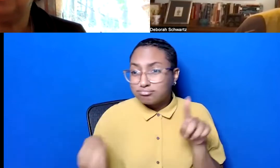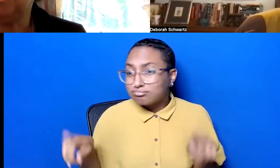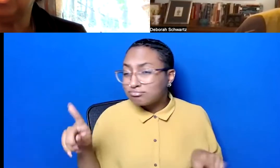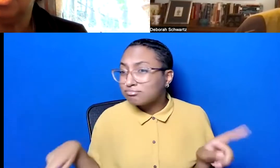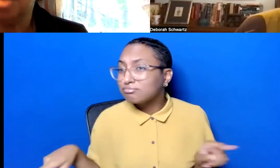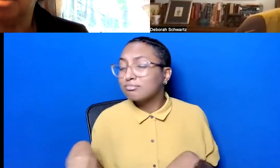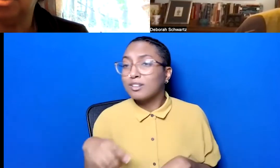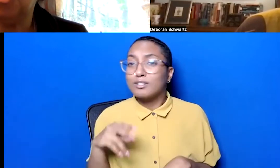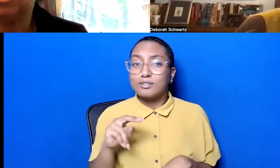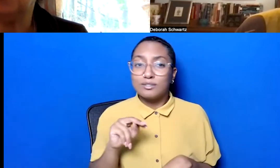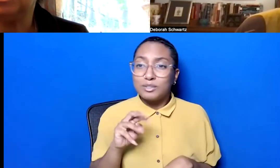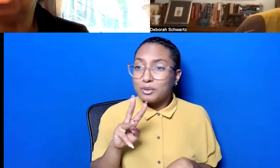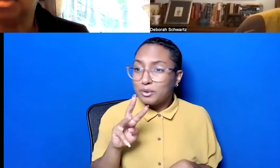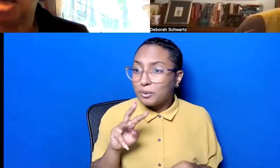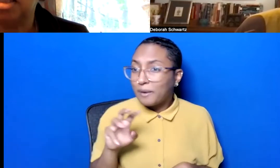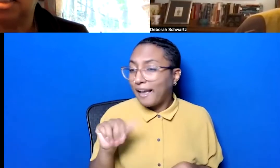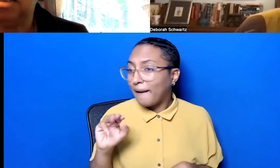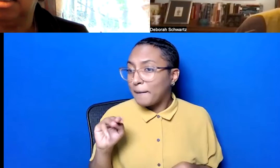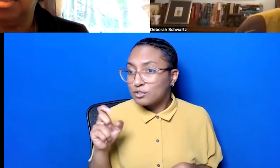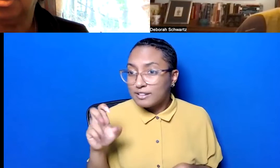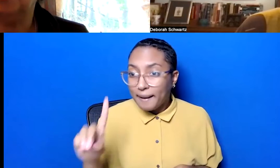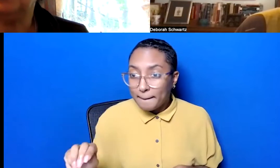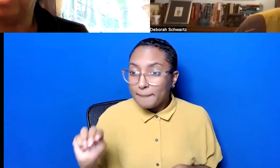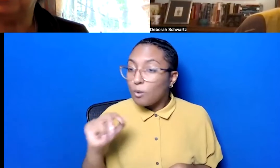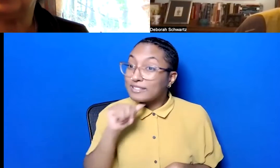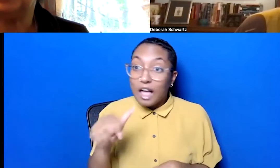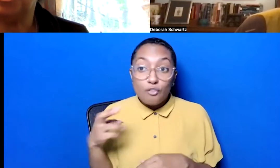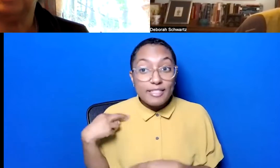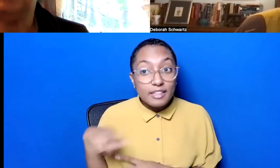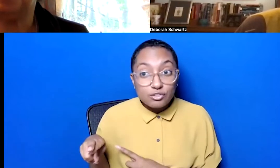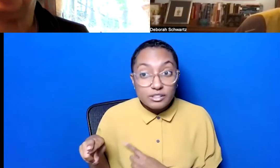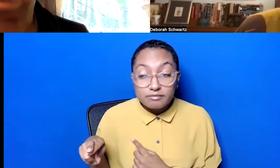different colony, it wasn't a religious colony, it was founded solely for business